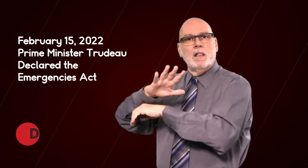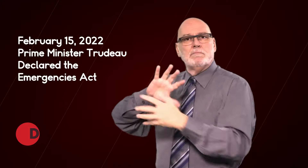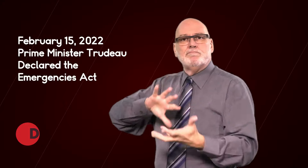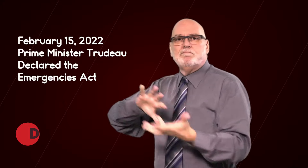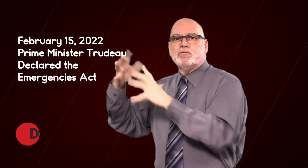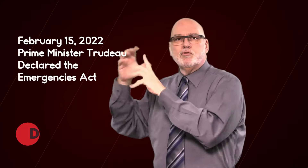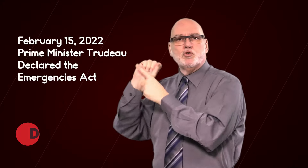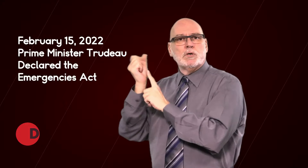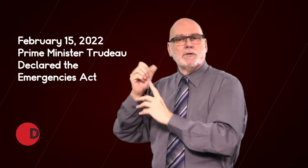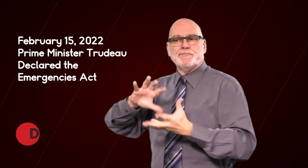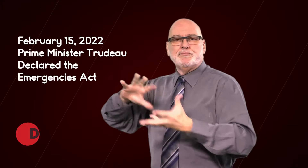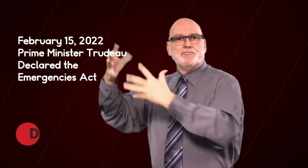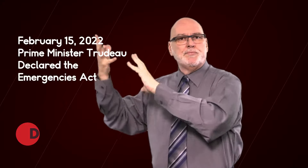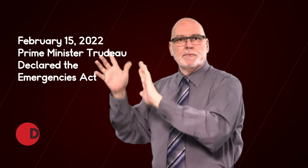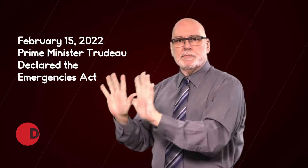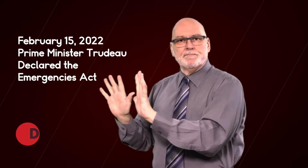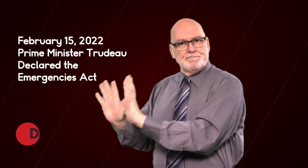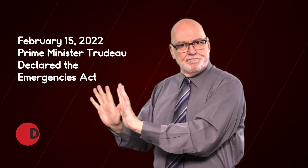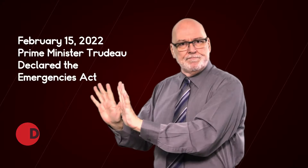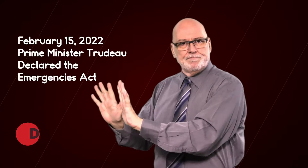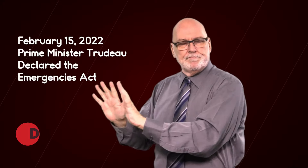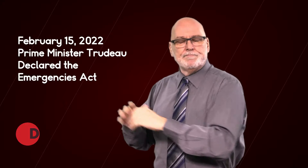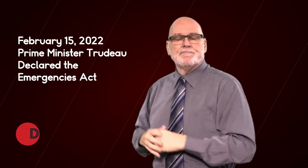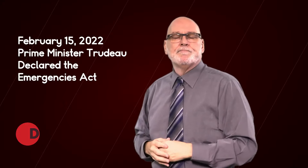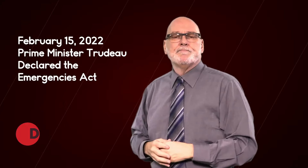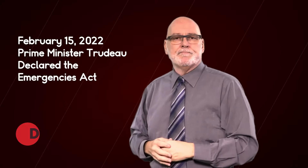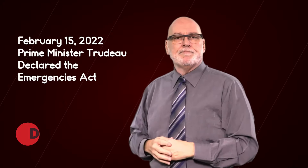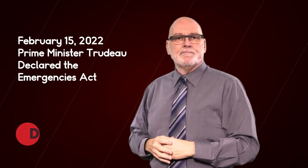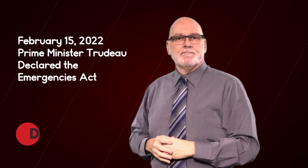regain control over the situation.